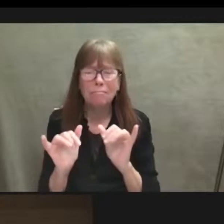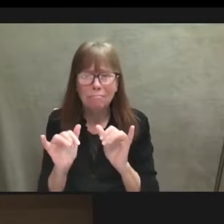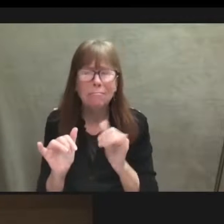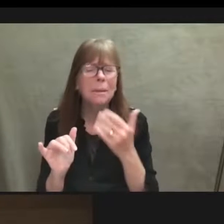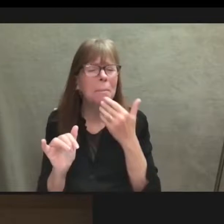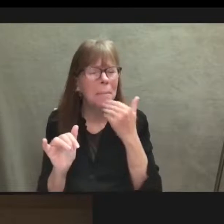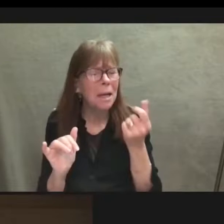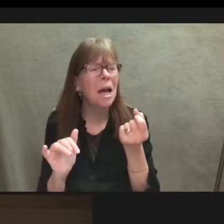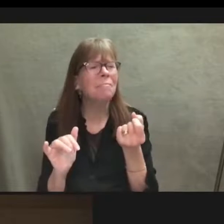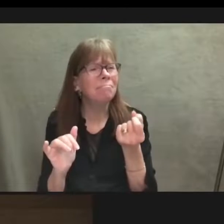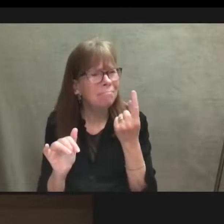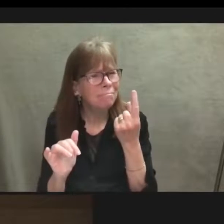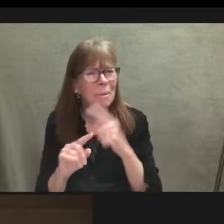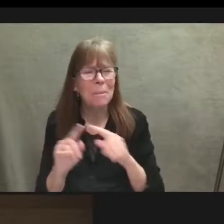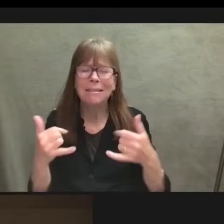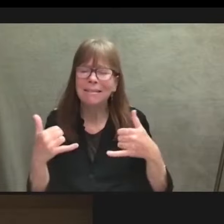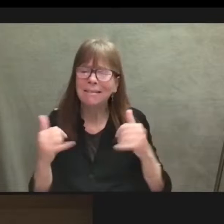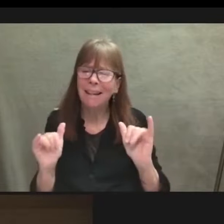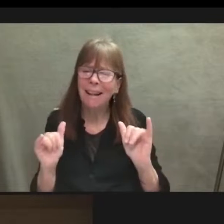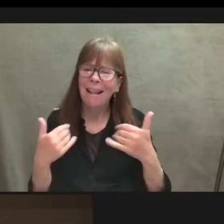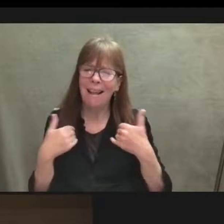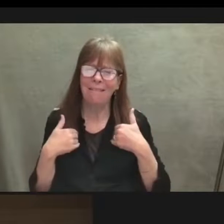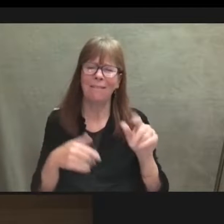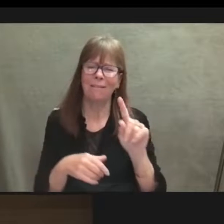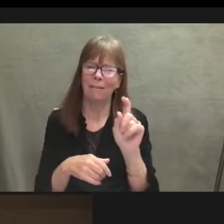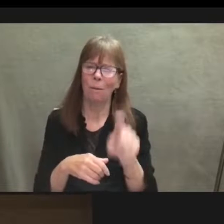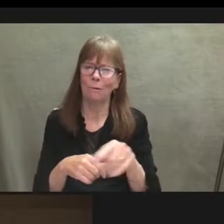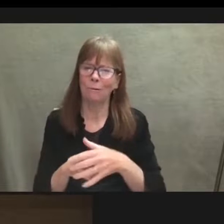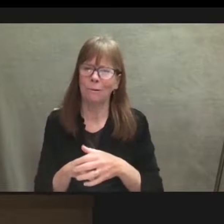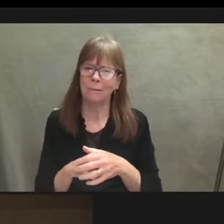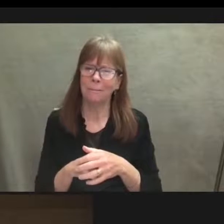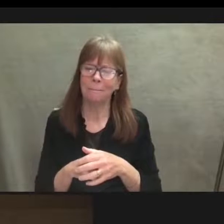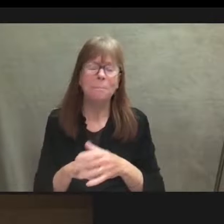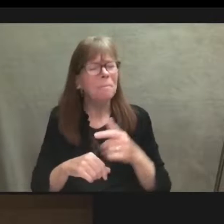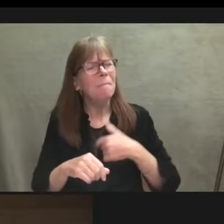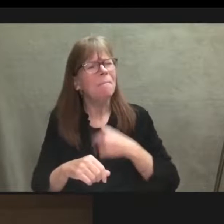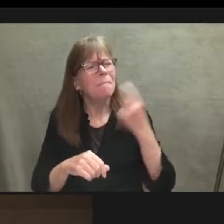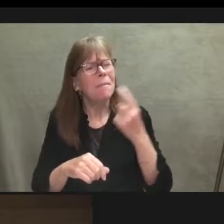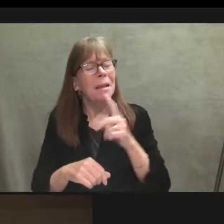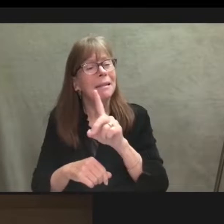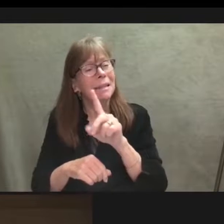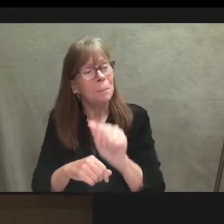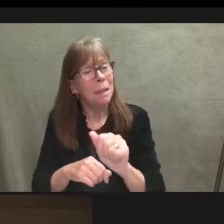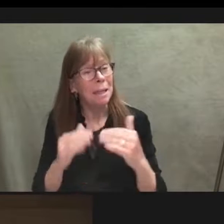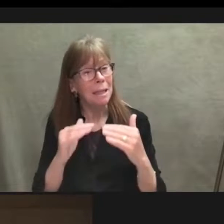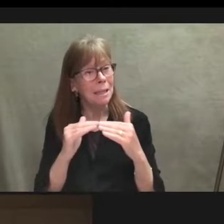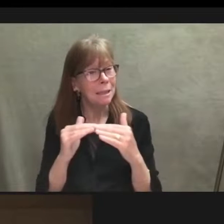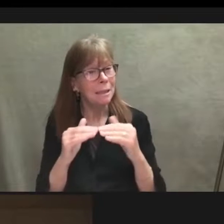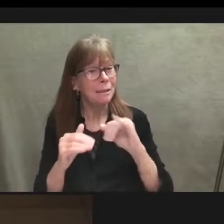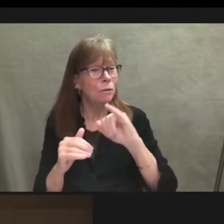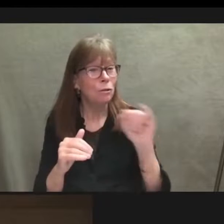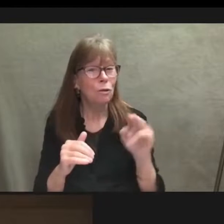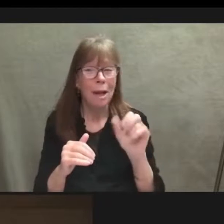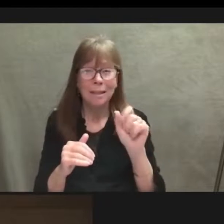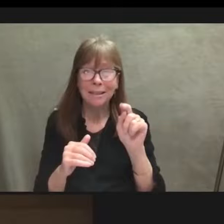some questions about it. I mean, I was thinking of disability justice as just analogous to social